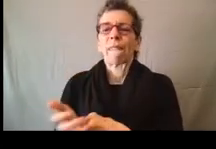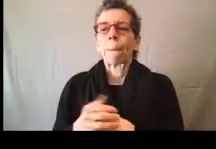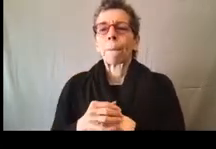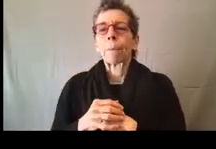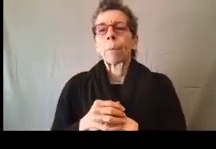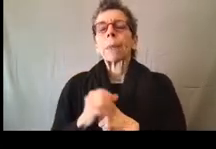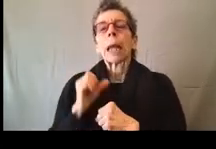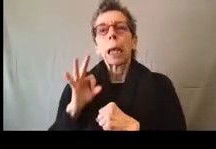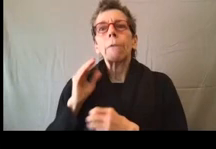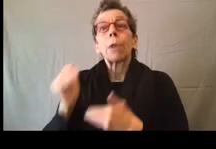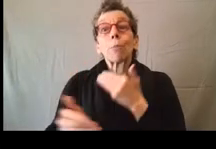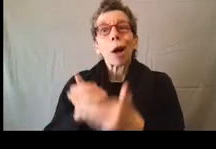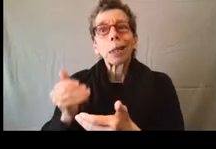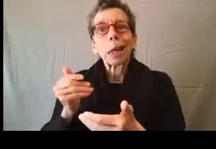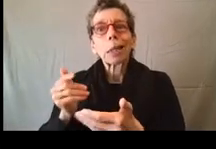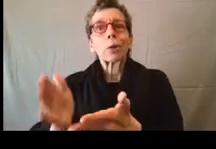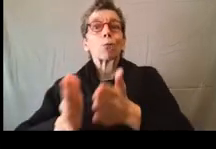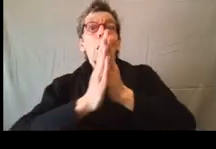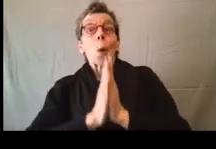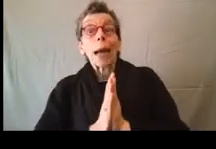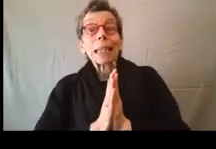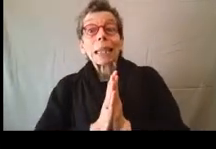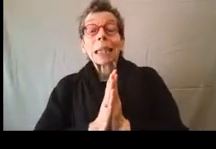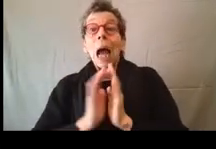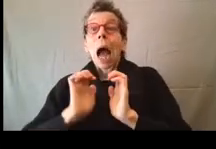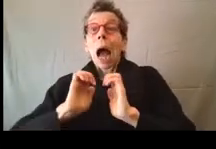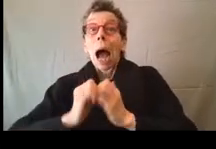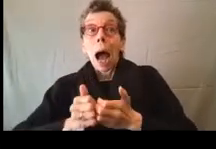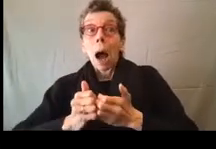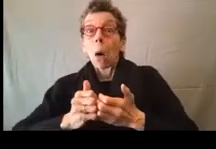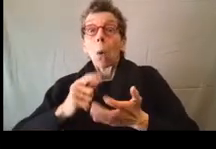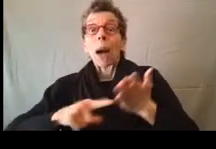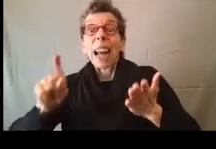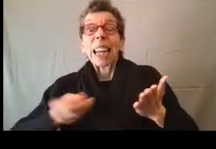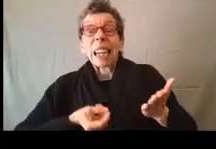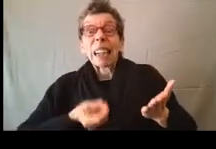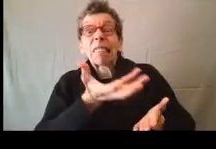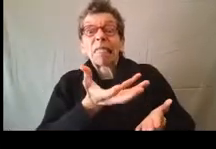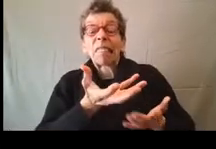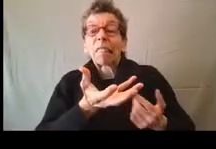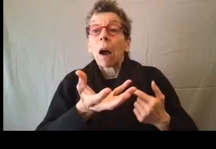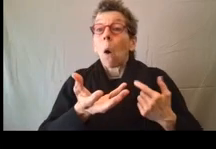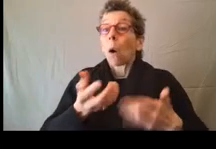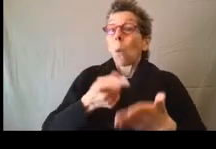is more clearly, like how you work together to identify something that works, maybe not